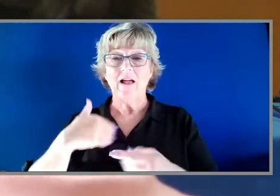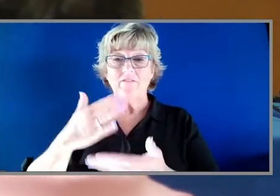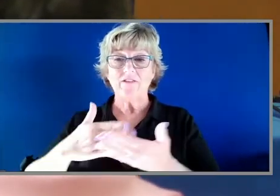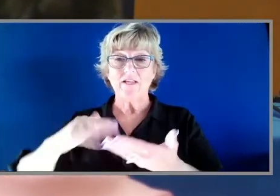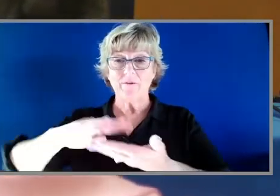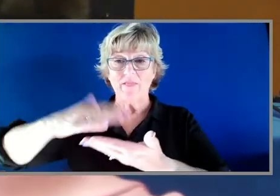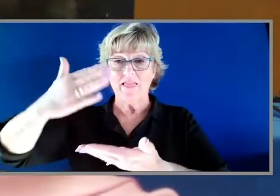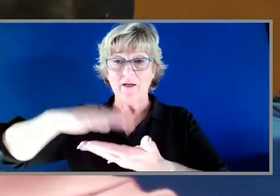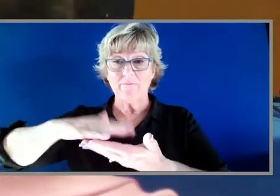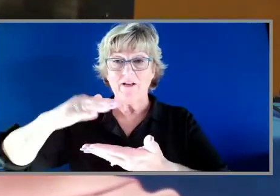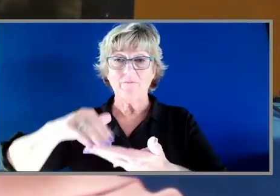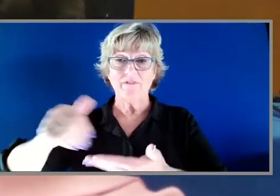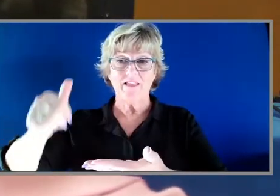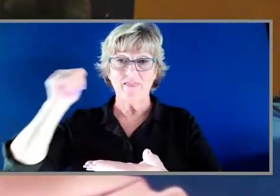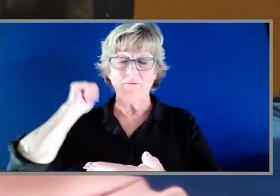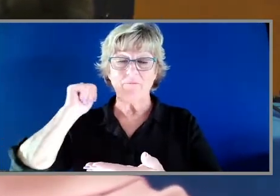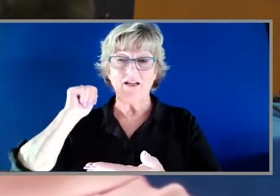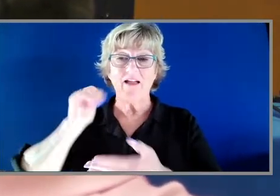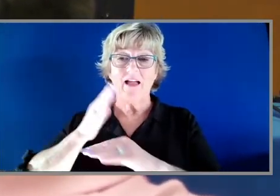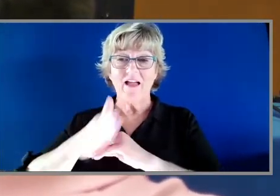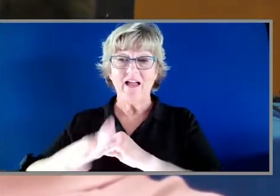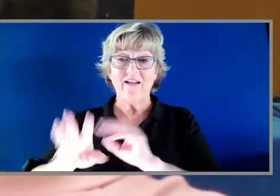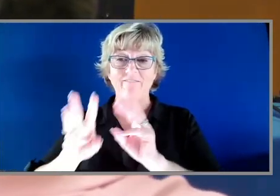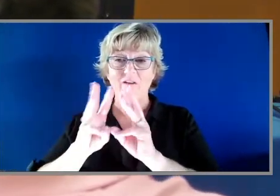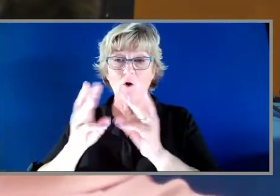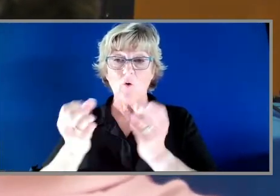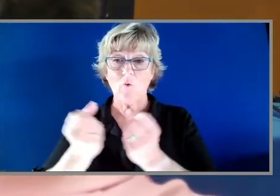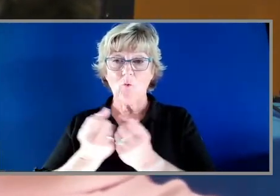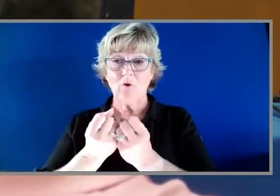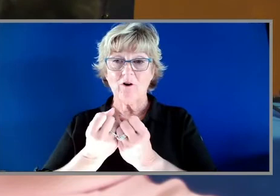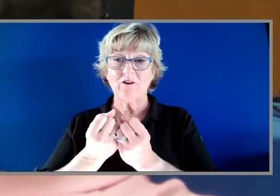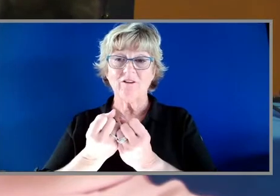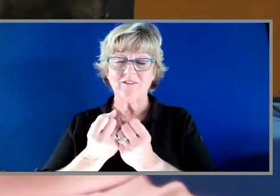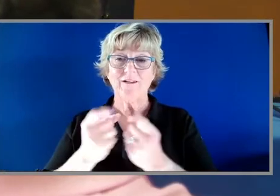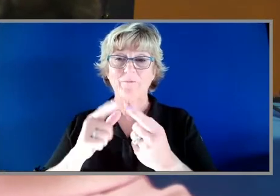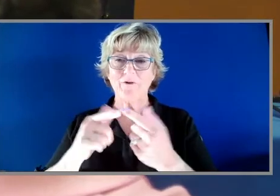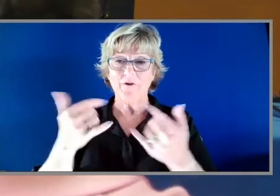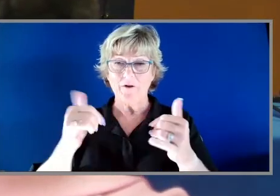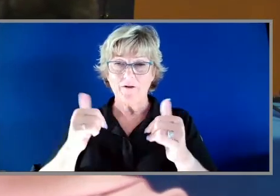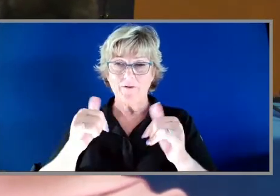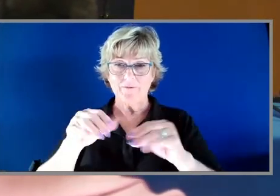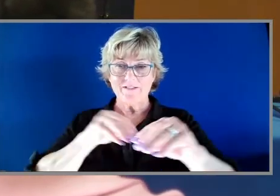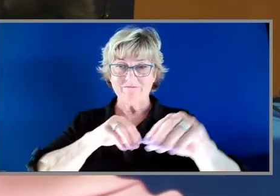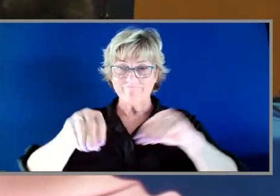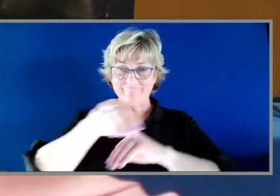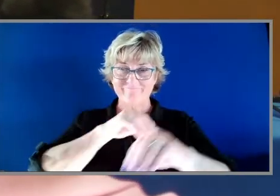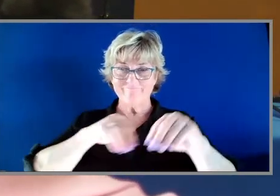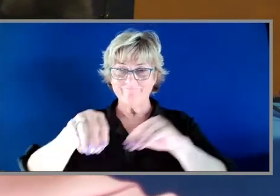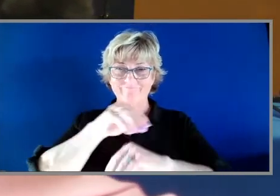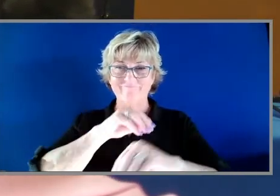Studio: And we have some laptops in the back, and we welcome you after the workshop to play around on those laptops while we